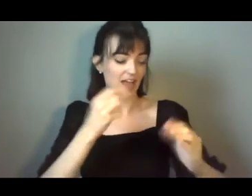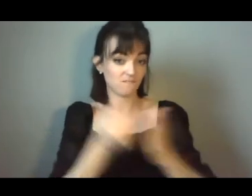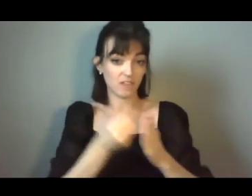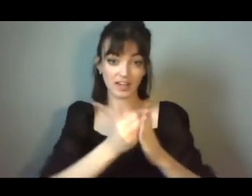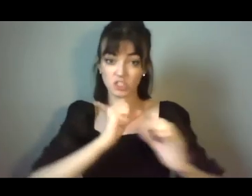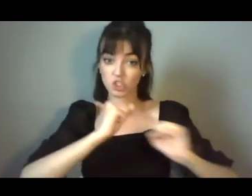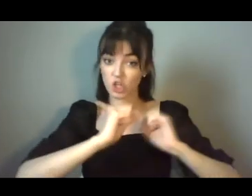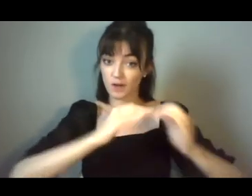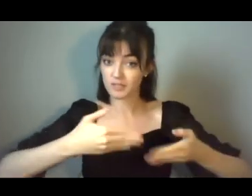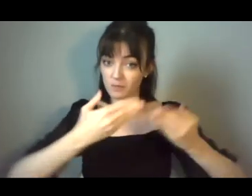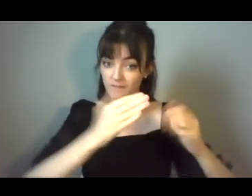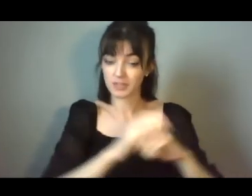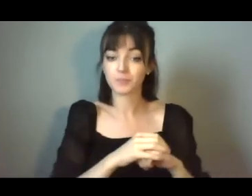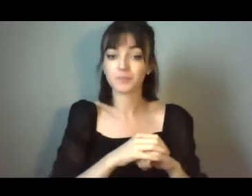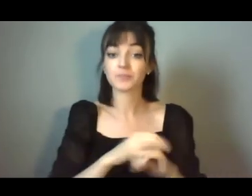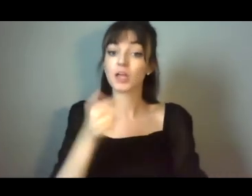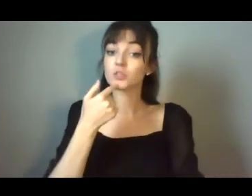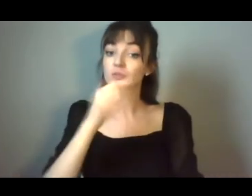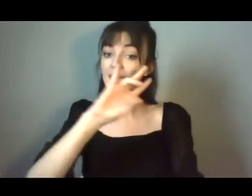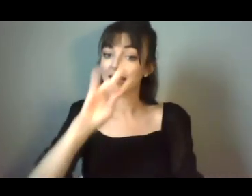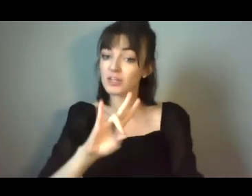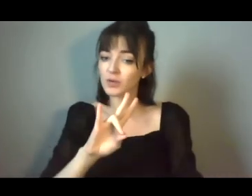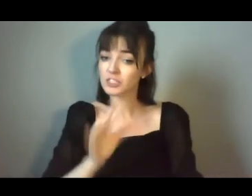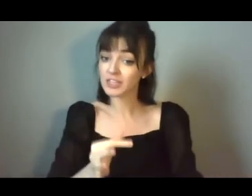I think the second question Patricia, if I have answered the first one then was in relation to